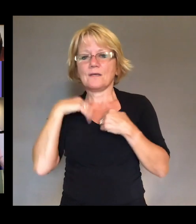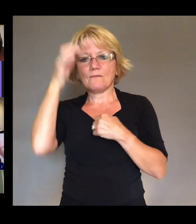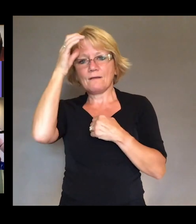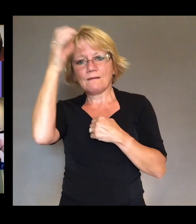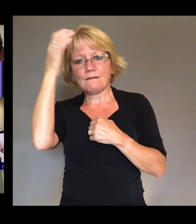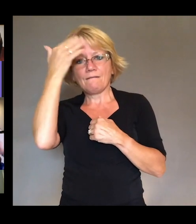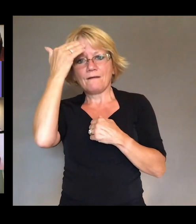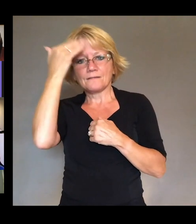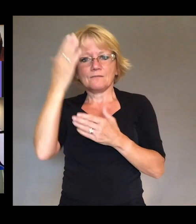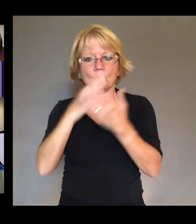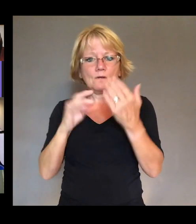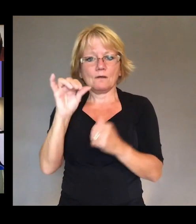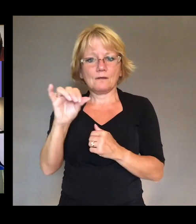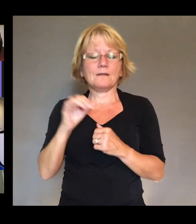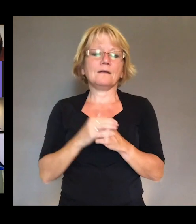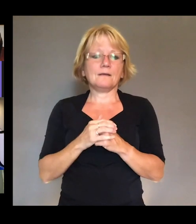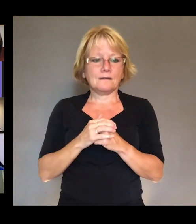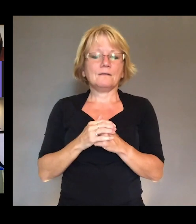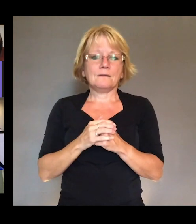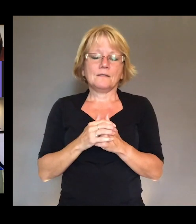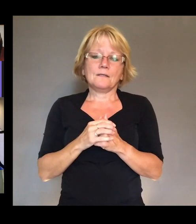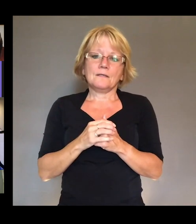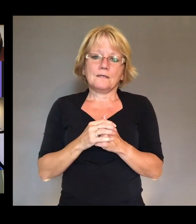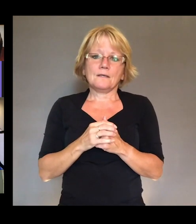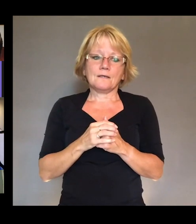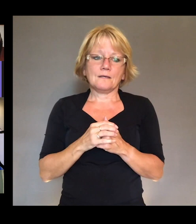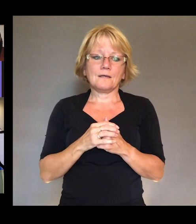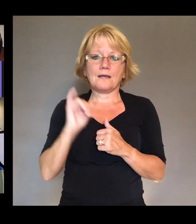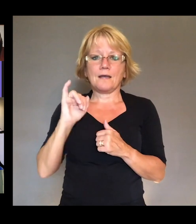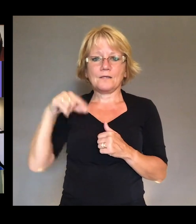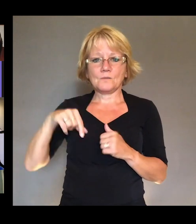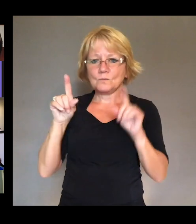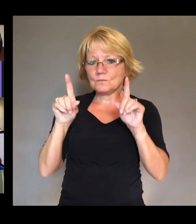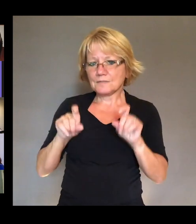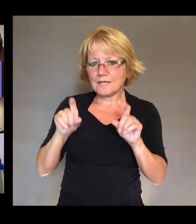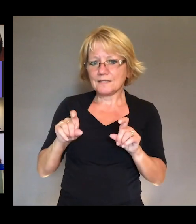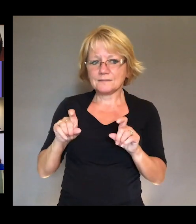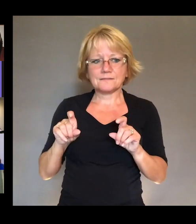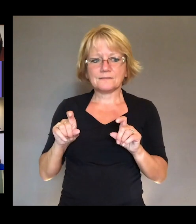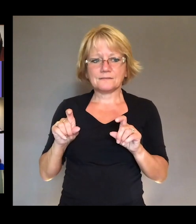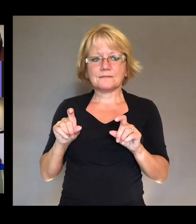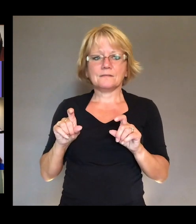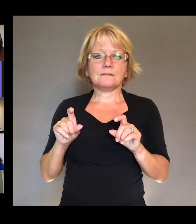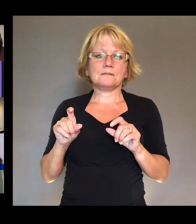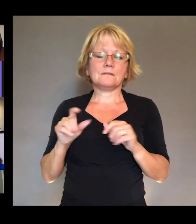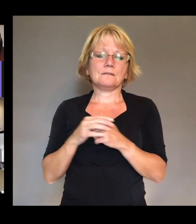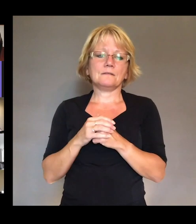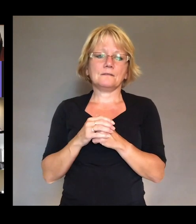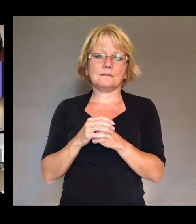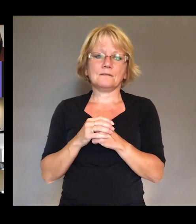intellectual, there's a cognitive piece to that. As we talked about before IQ testing and I wrote it in the chat, I don't know if I said before,